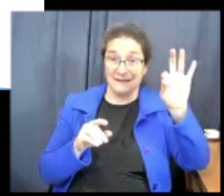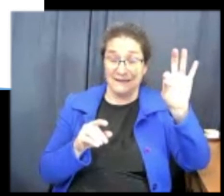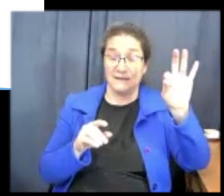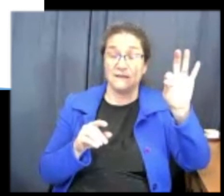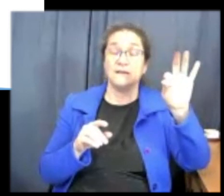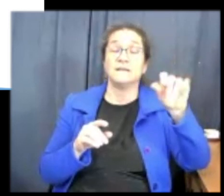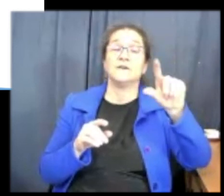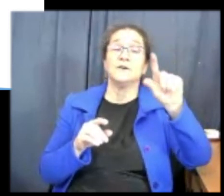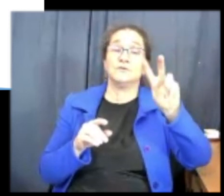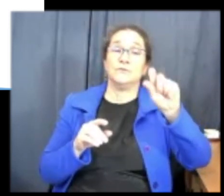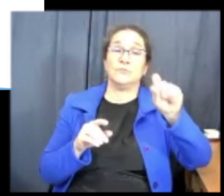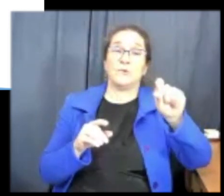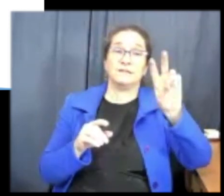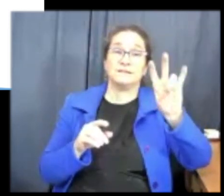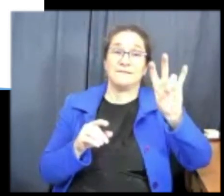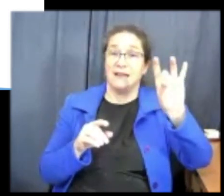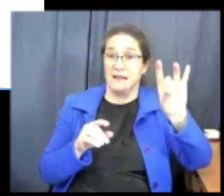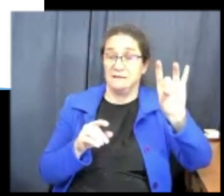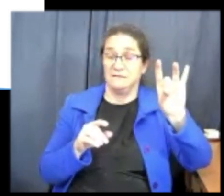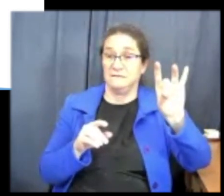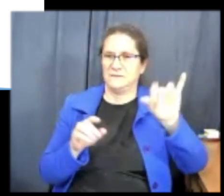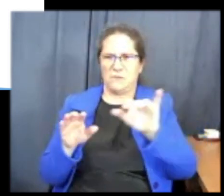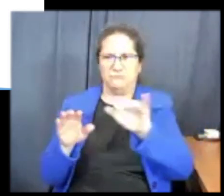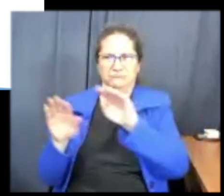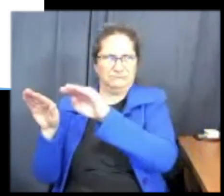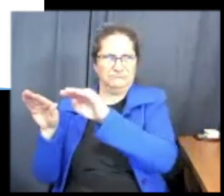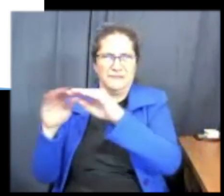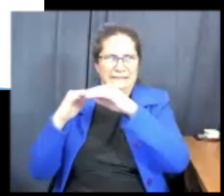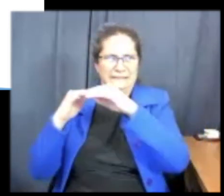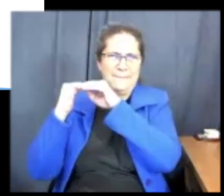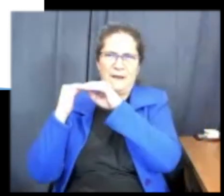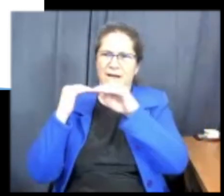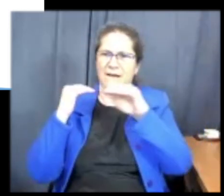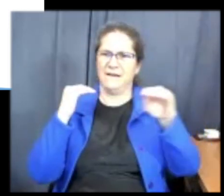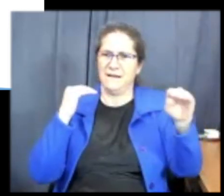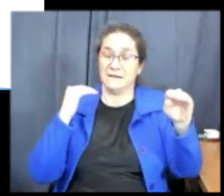It is not moving, and since it is above the 2.5 target risk